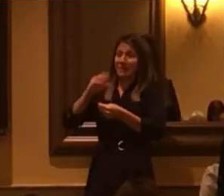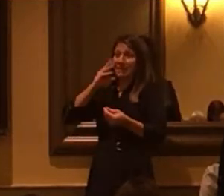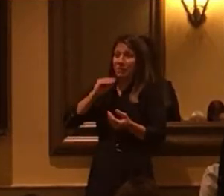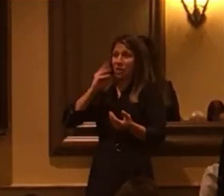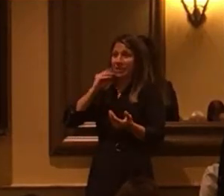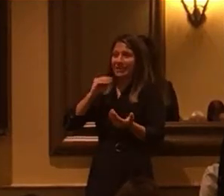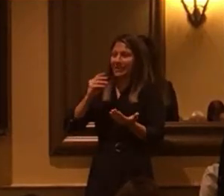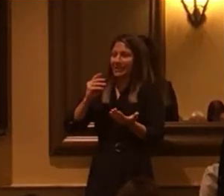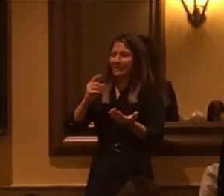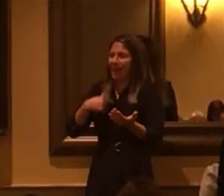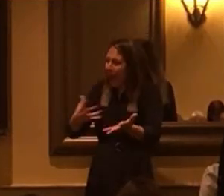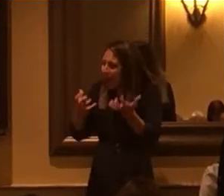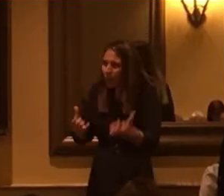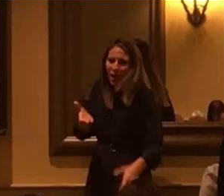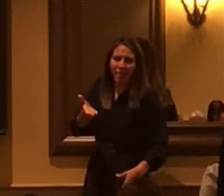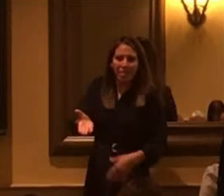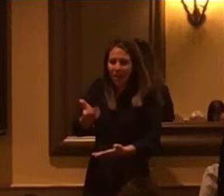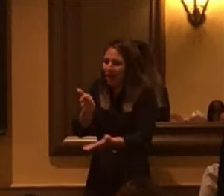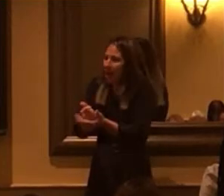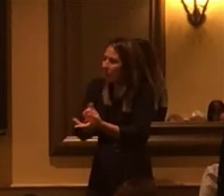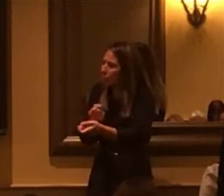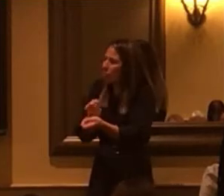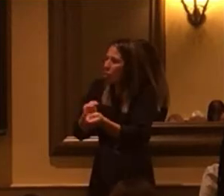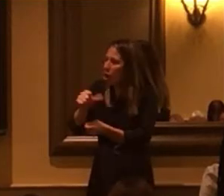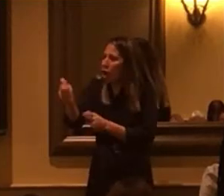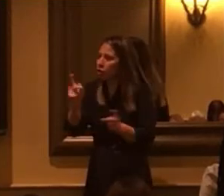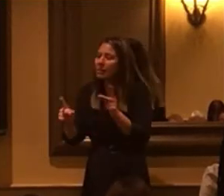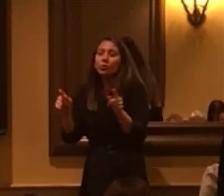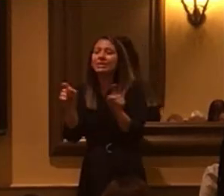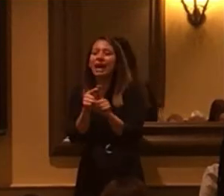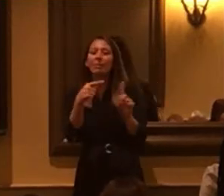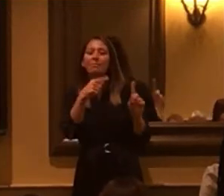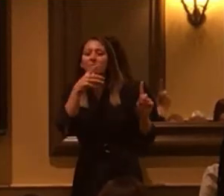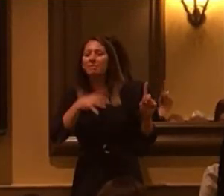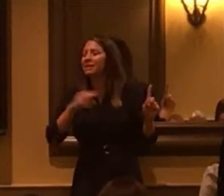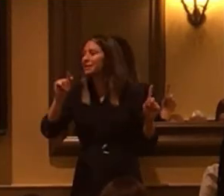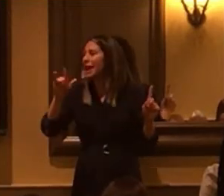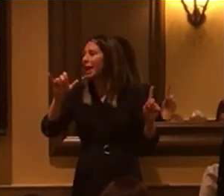for other people like Ms Allyson and the other teachers that have been there for me.